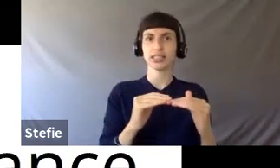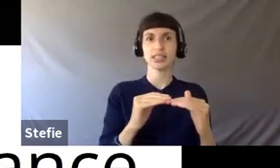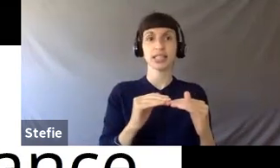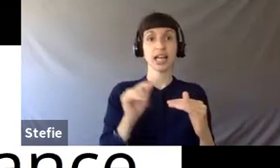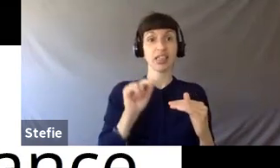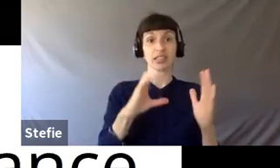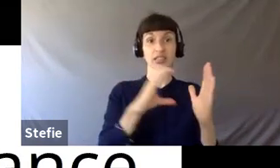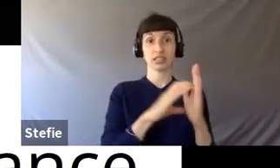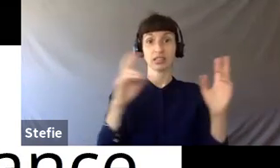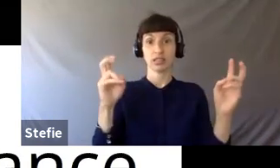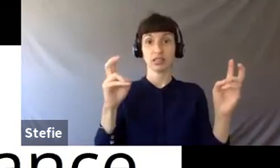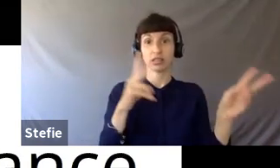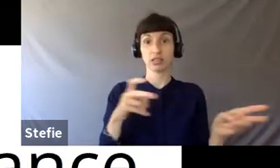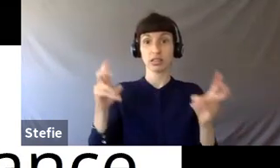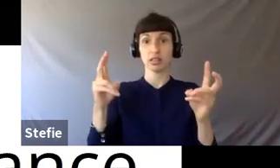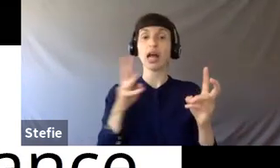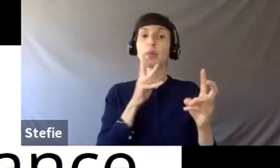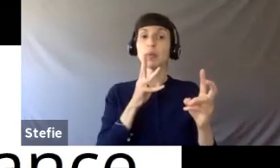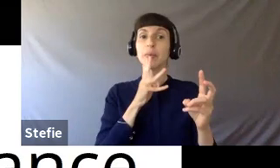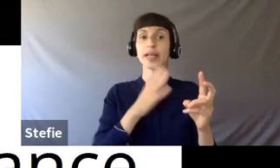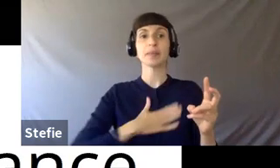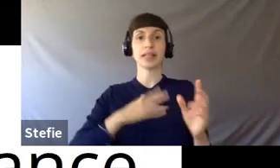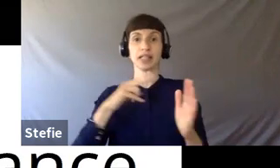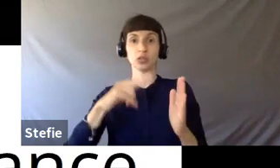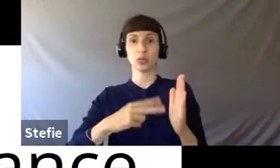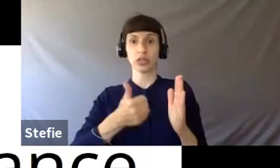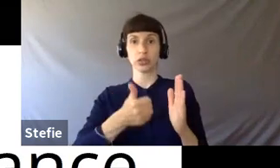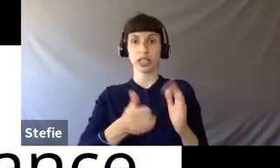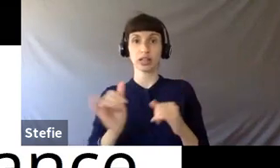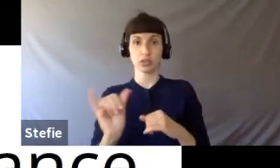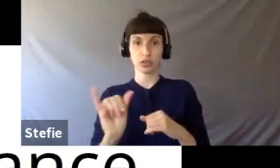humanizing and racially just. I'd like you to take a moment and read the statement from Chris Reykdal.